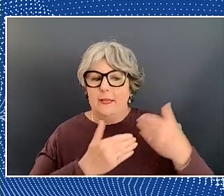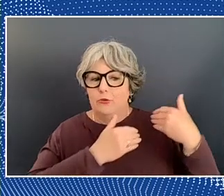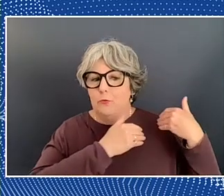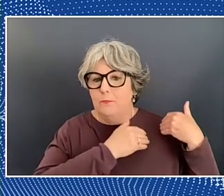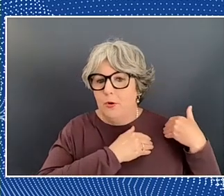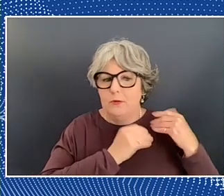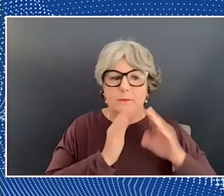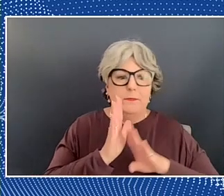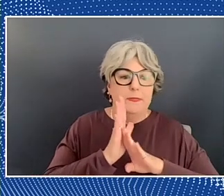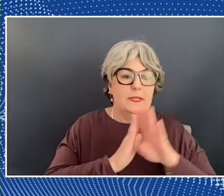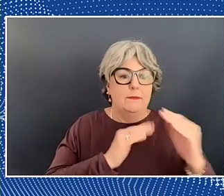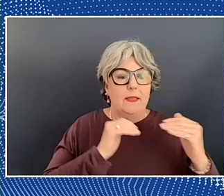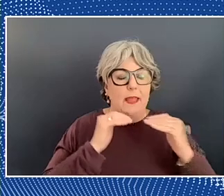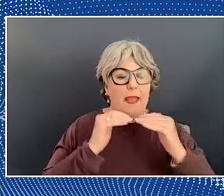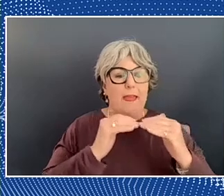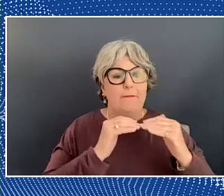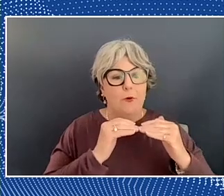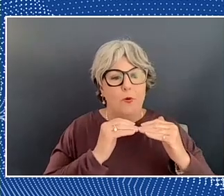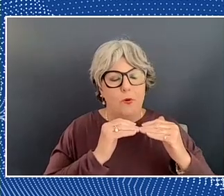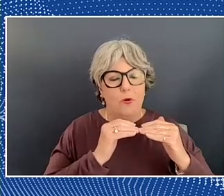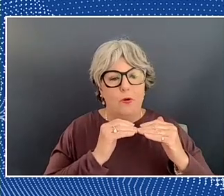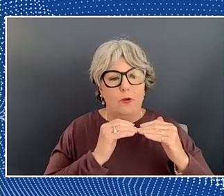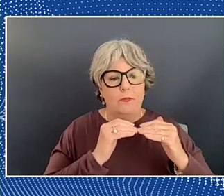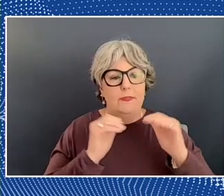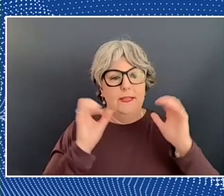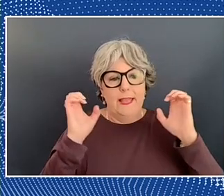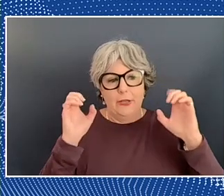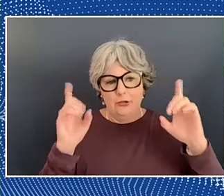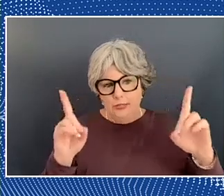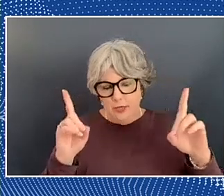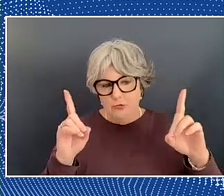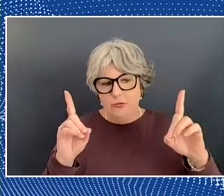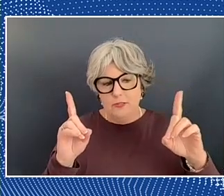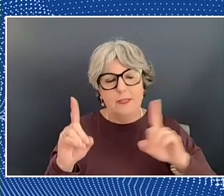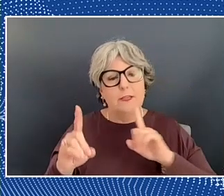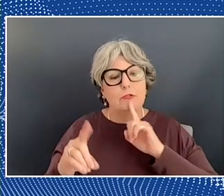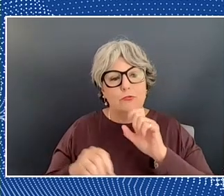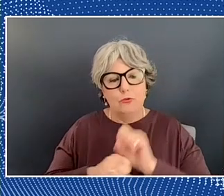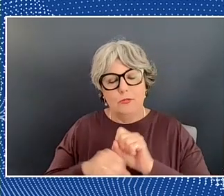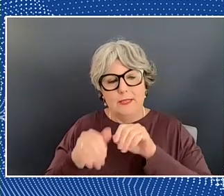fairer and more just society where education is truly accessible to all.